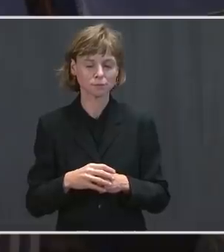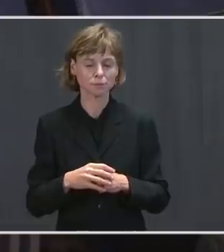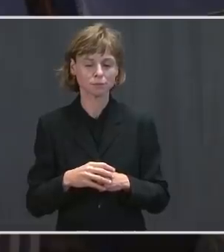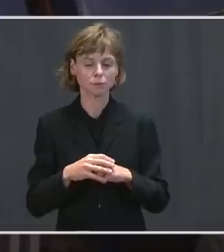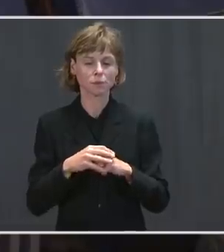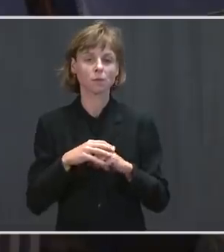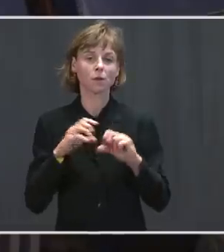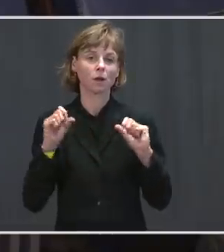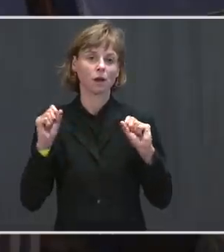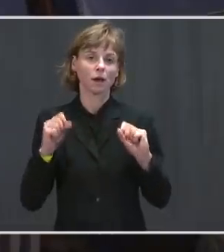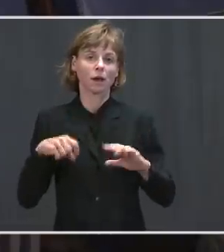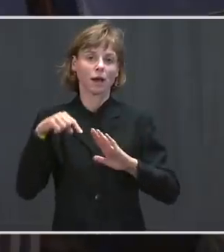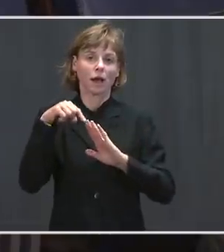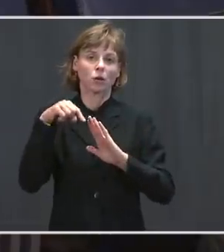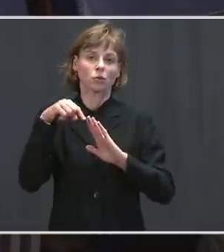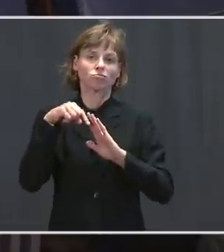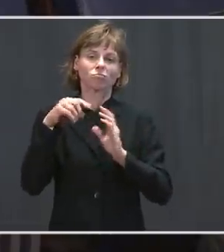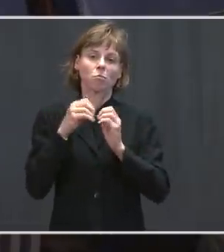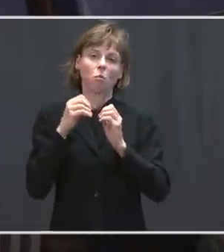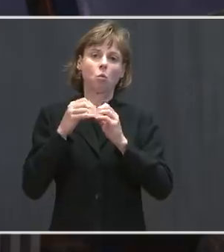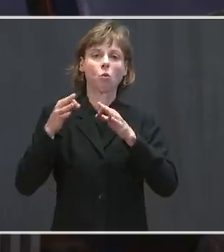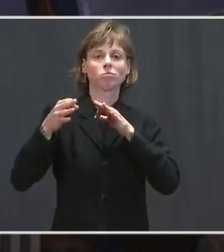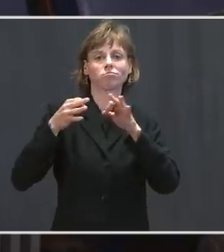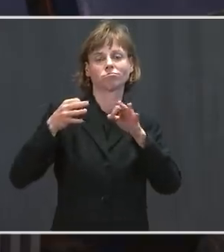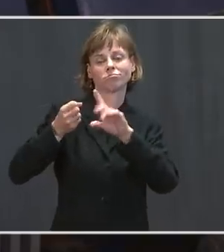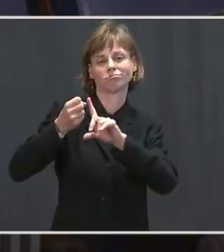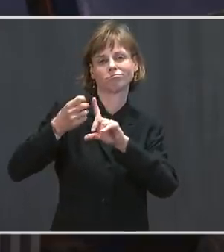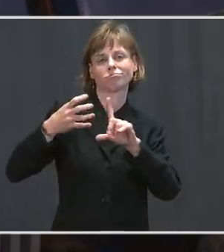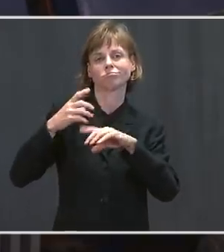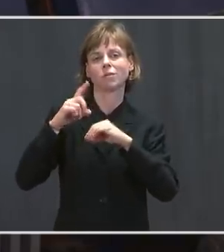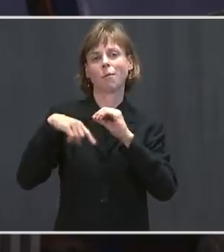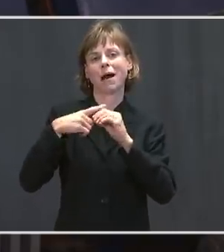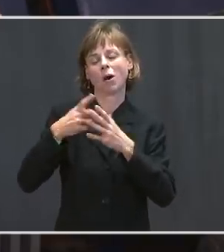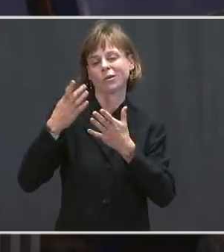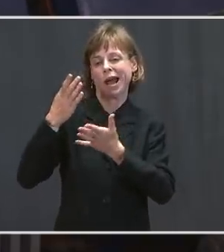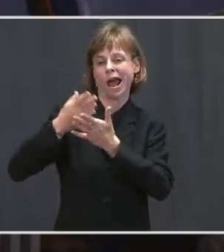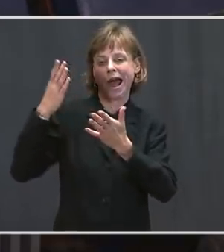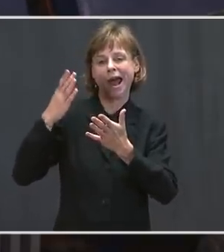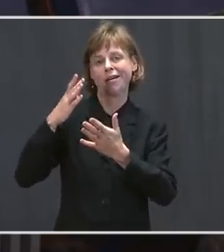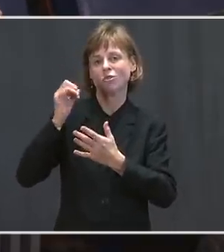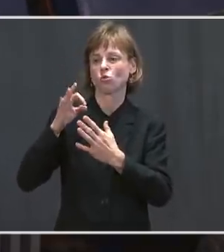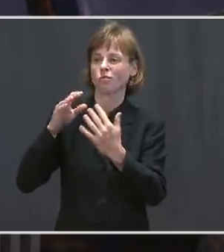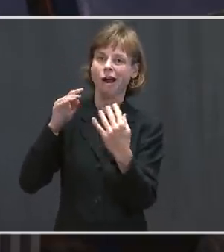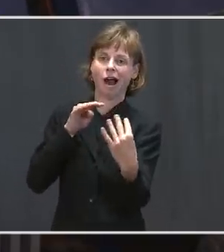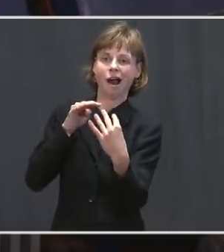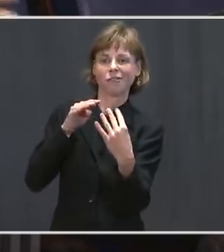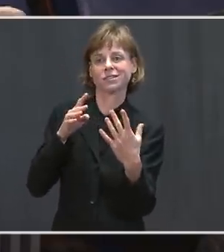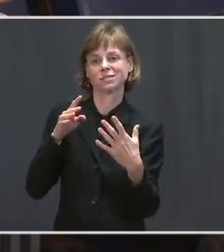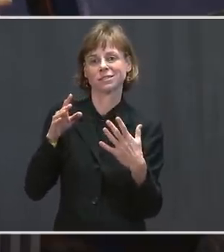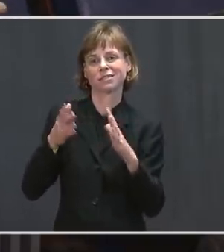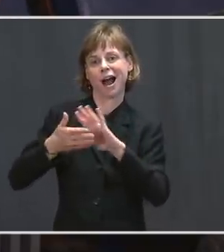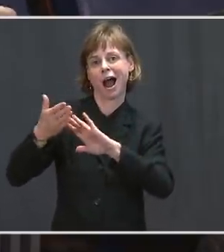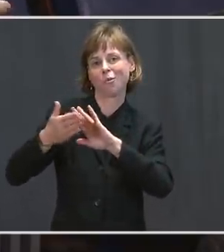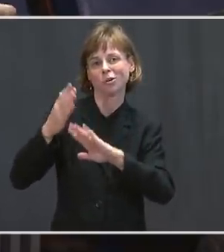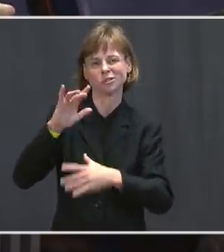what an end to American support for offensive operations entails and does that extend to actions against AQAP